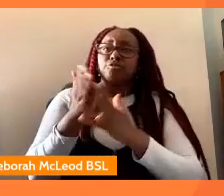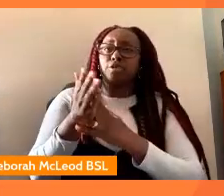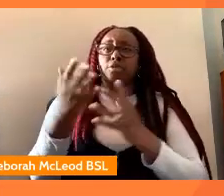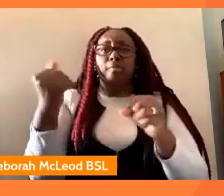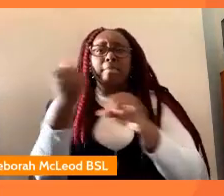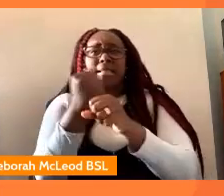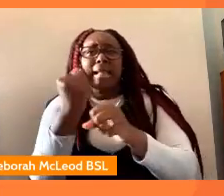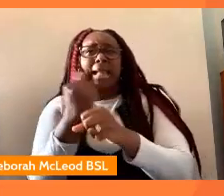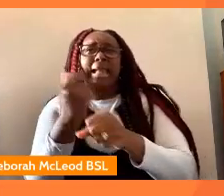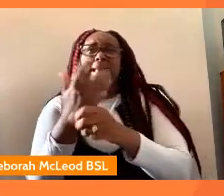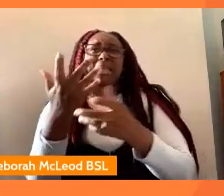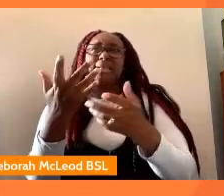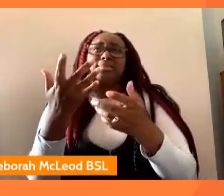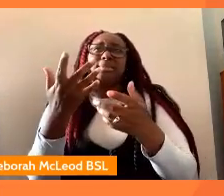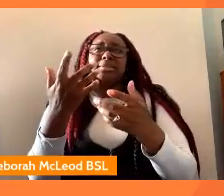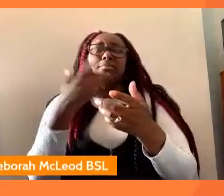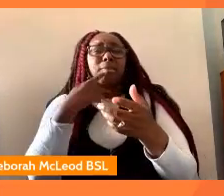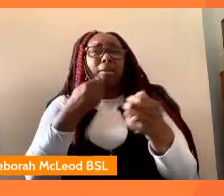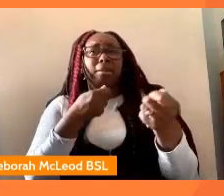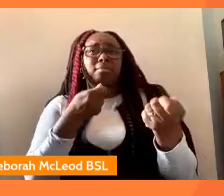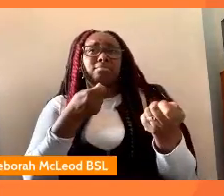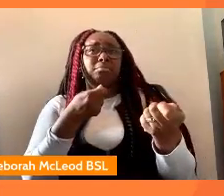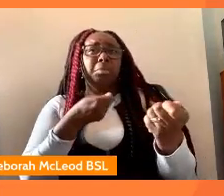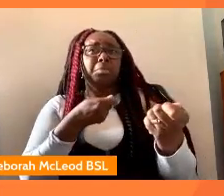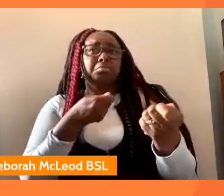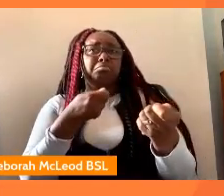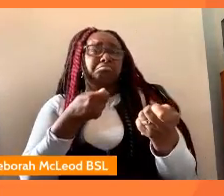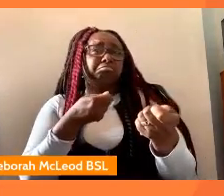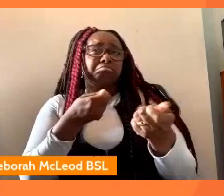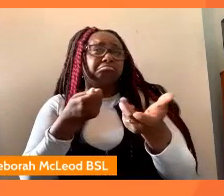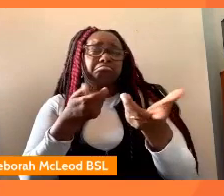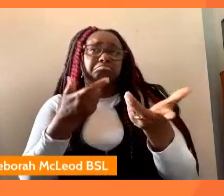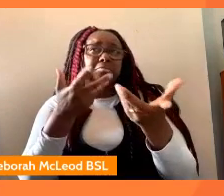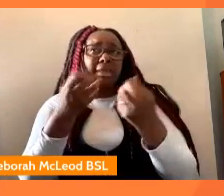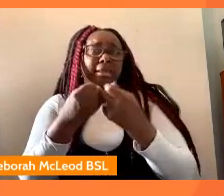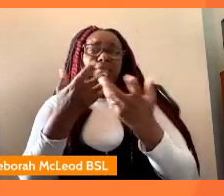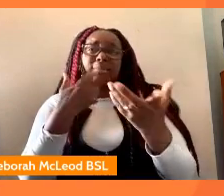These are the publishers, unless they are on board in some way. Or, there is an alternative.